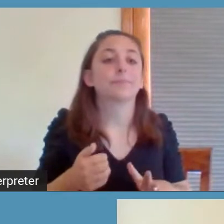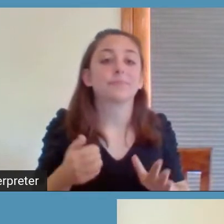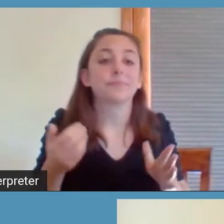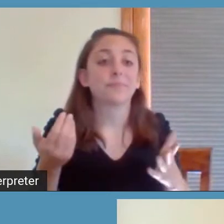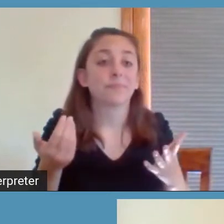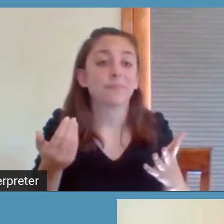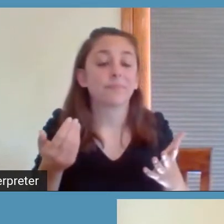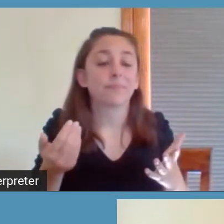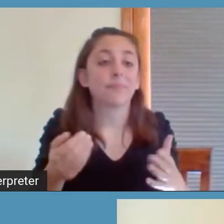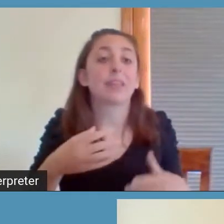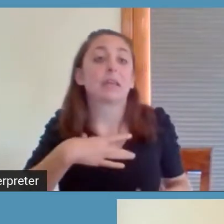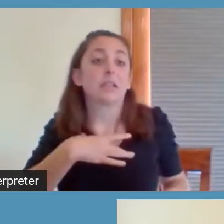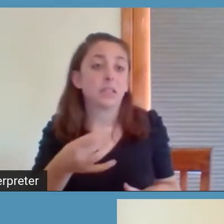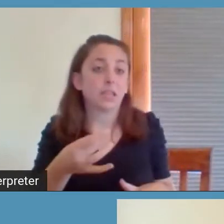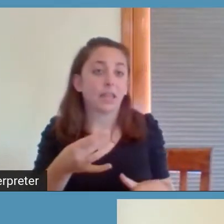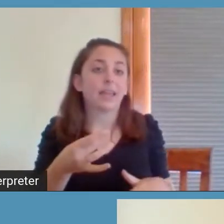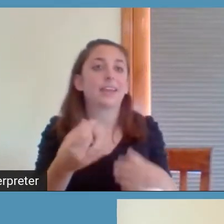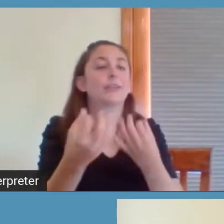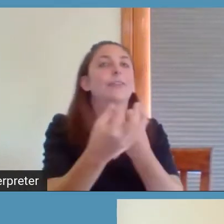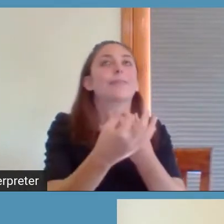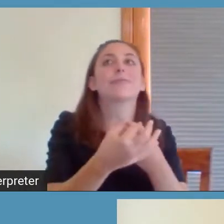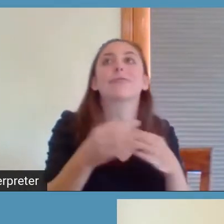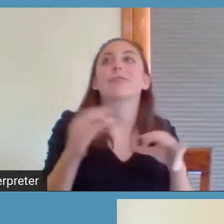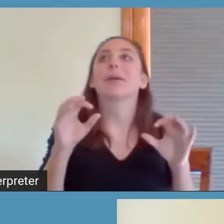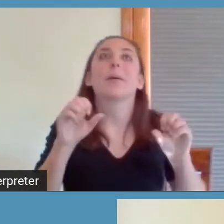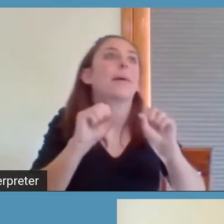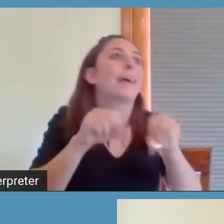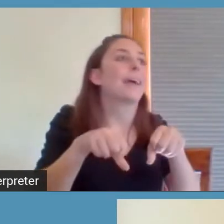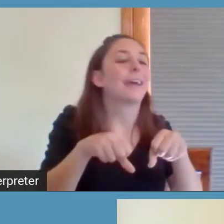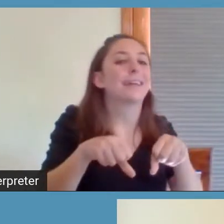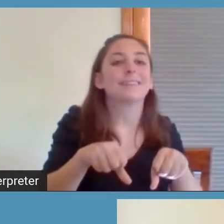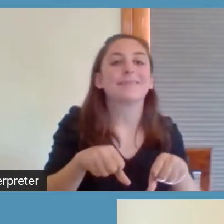i like the freedom because in second life i could fly around in some cases and go from